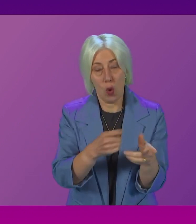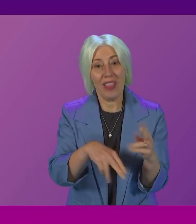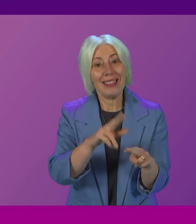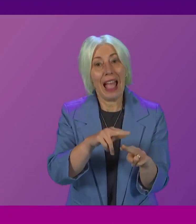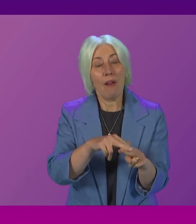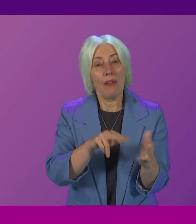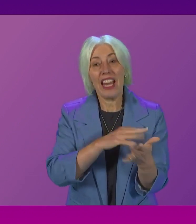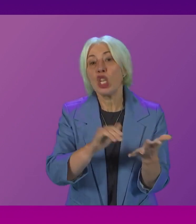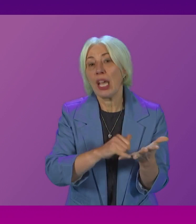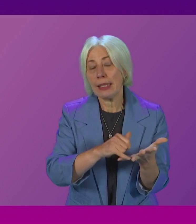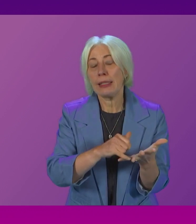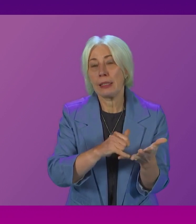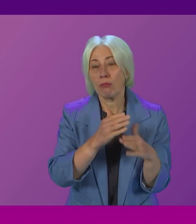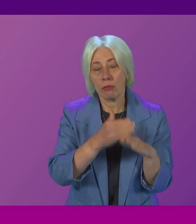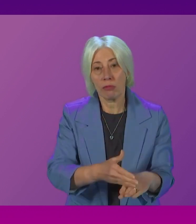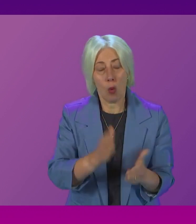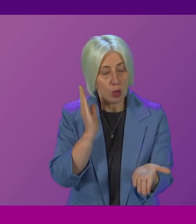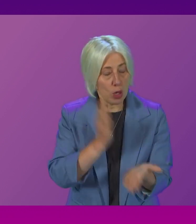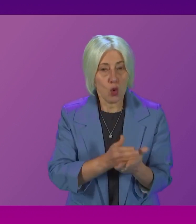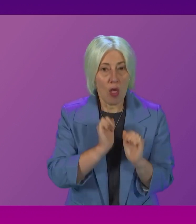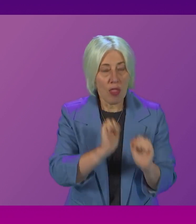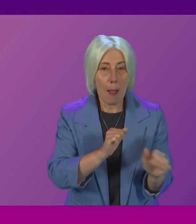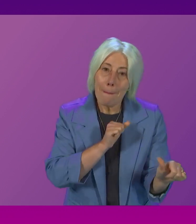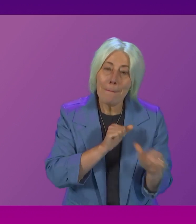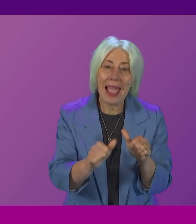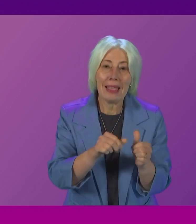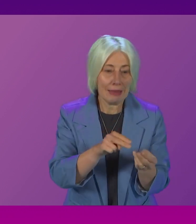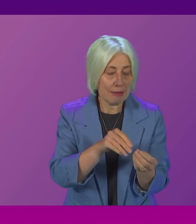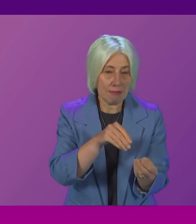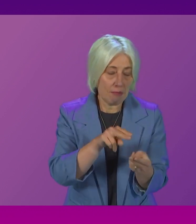service. I want to make sure that they get the best possible pay rise that we can give them.